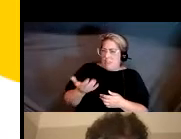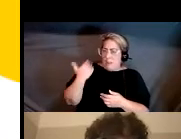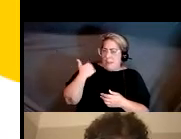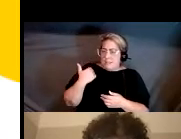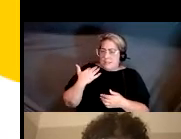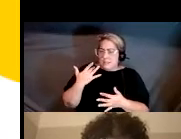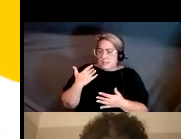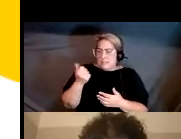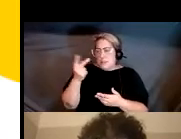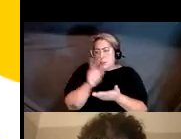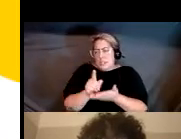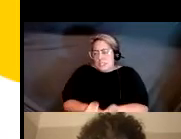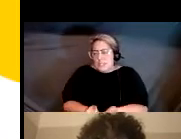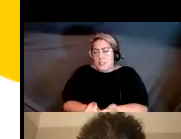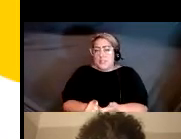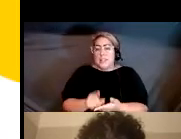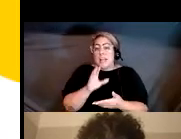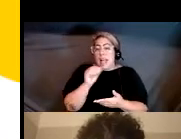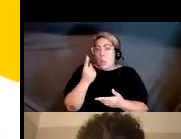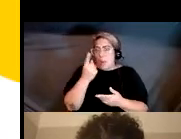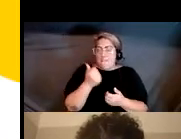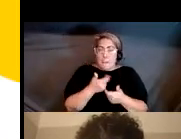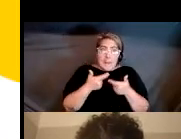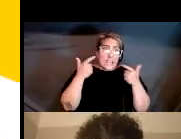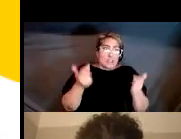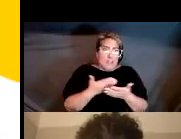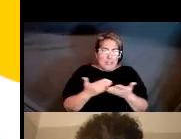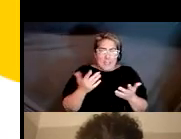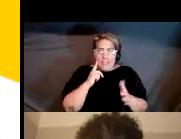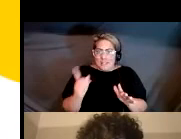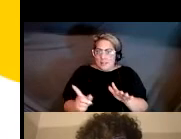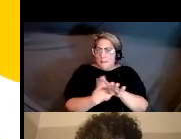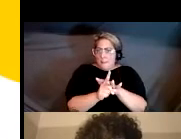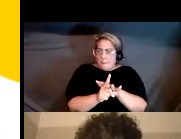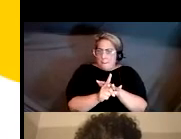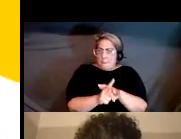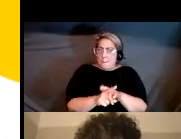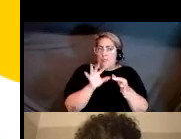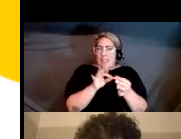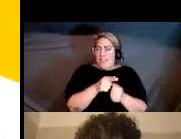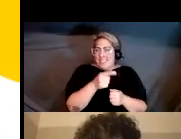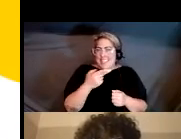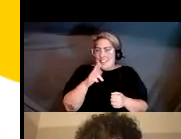things that has come out in the hero Act which is that we are now finally --